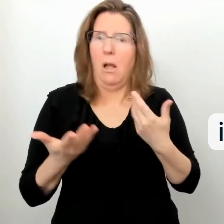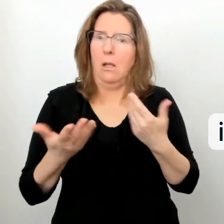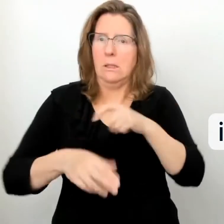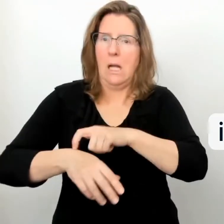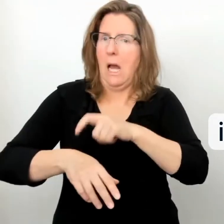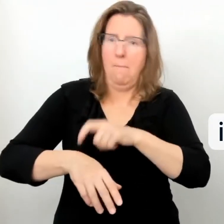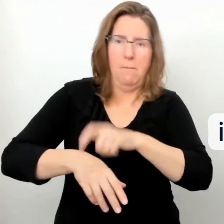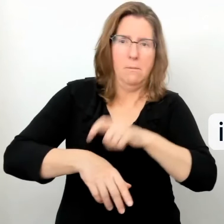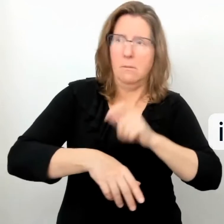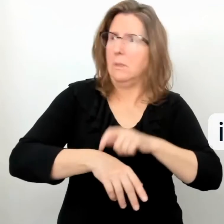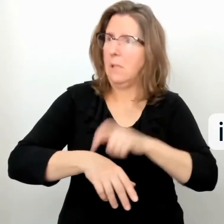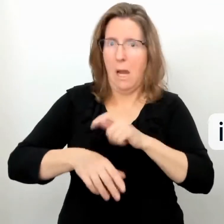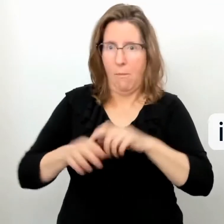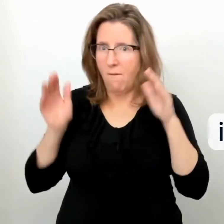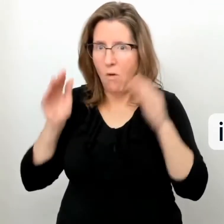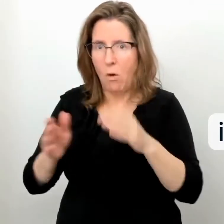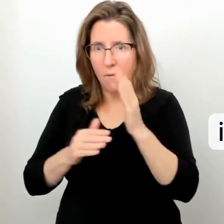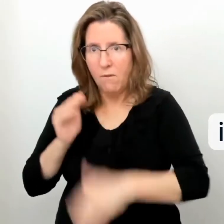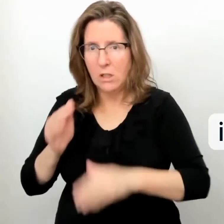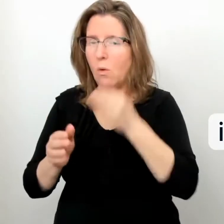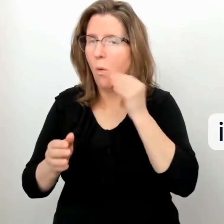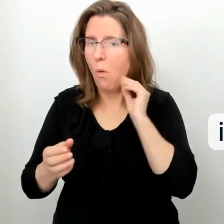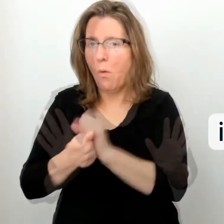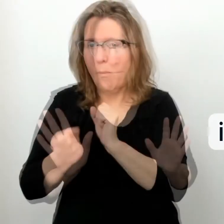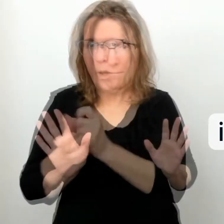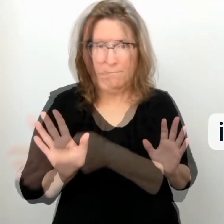Time that would be taken away from other more educational purposes.